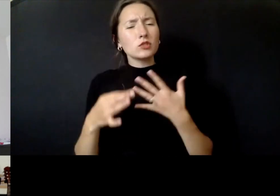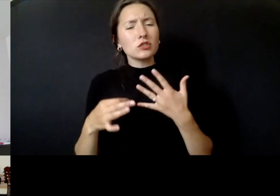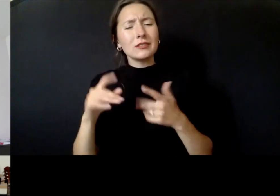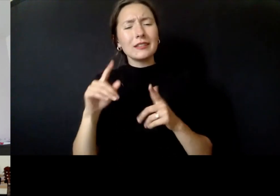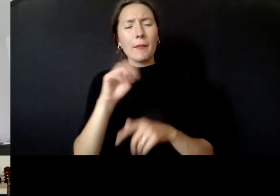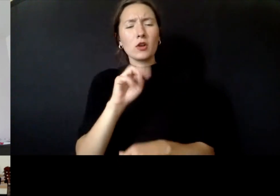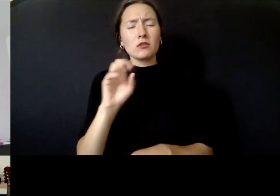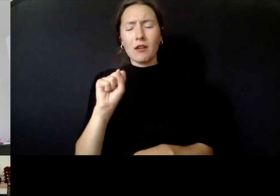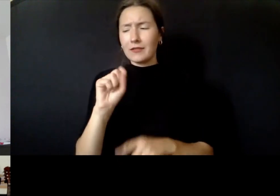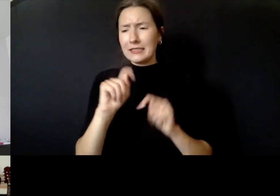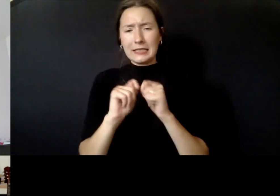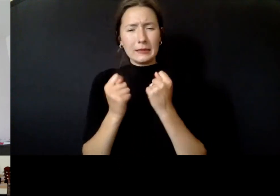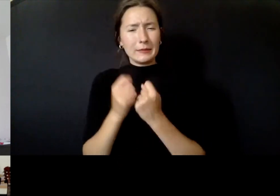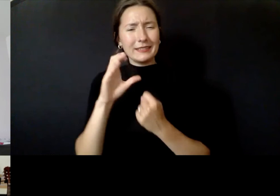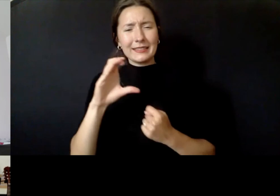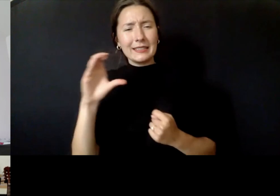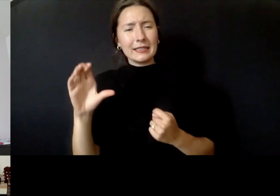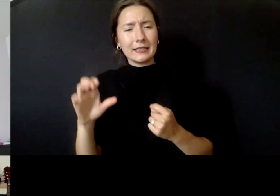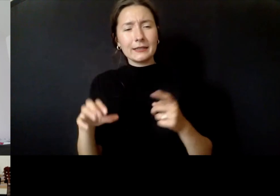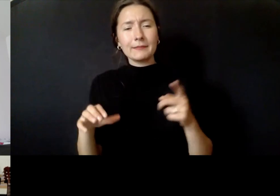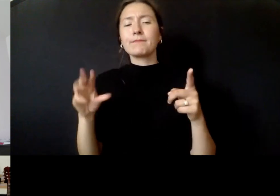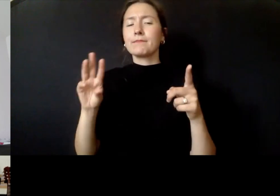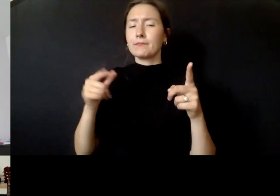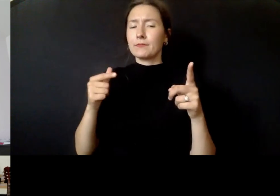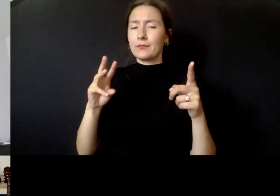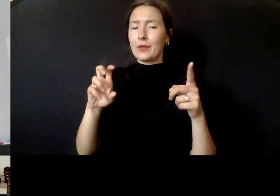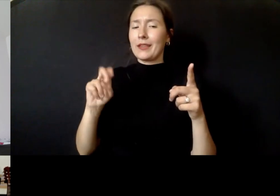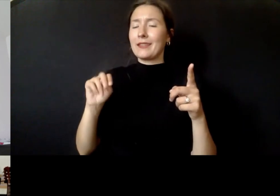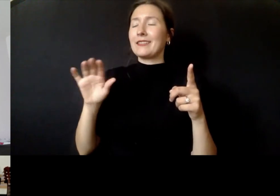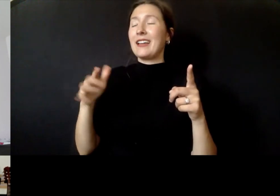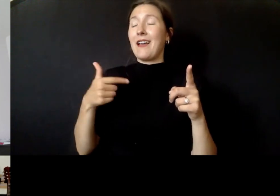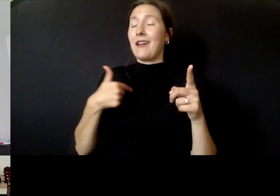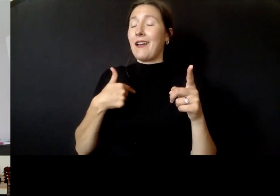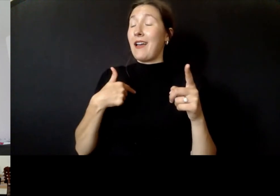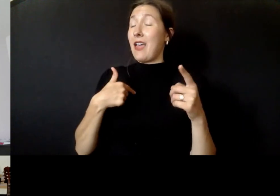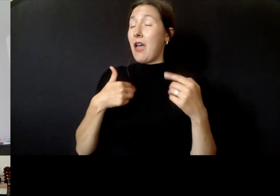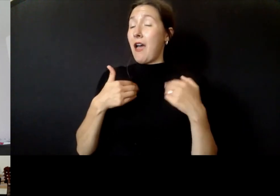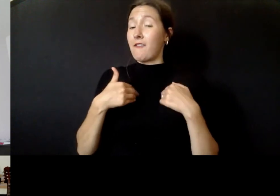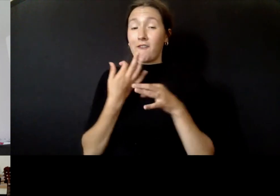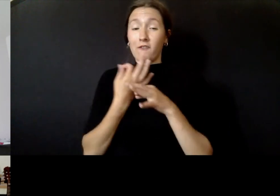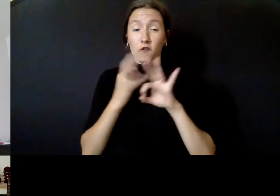a free account in teams uh and you can't find it there for whatever reason but if you're actually